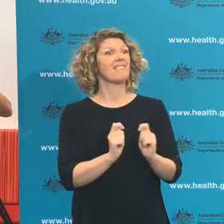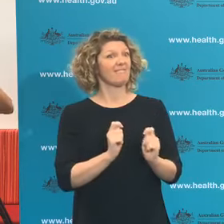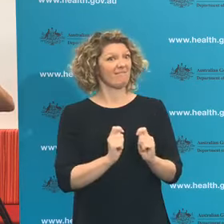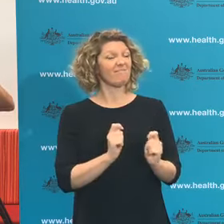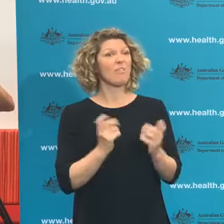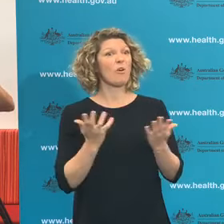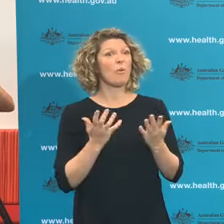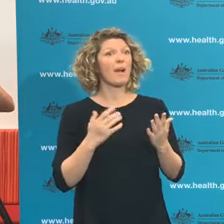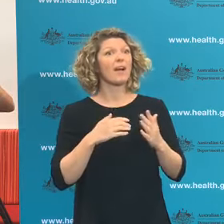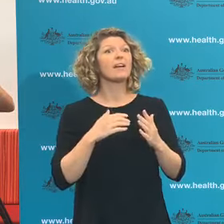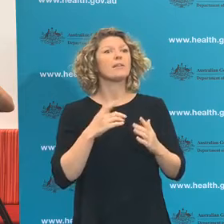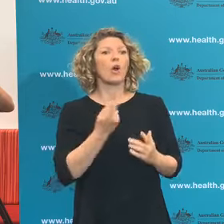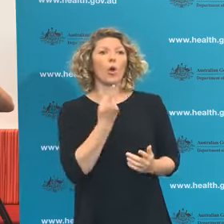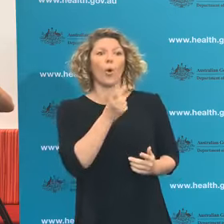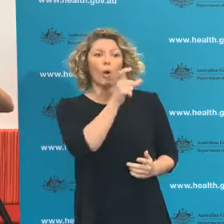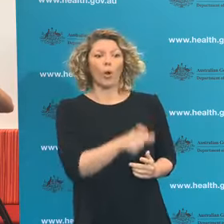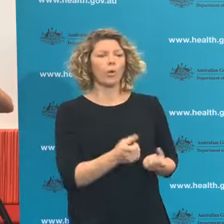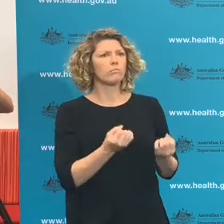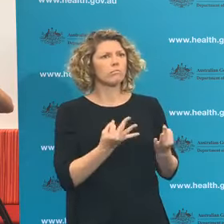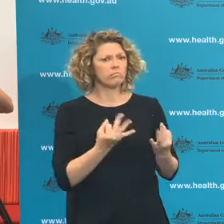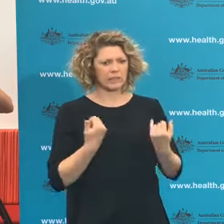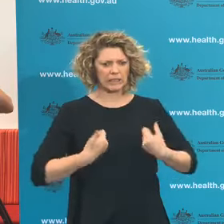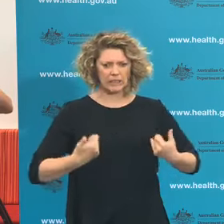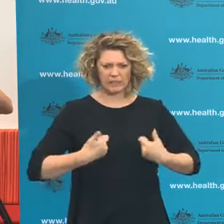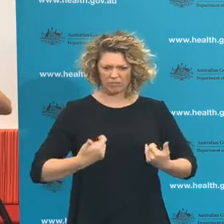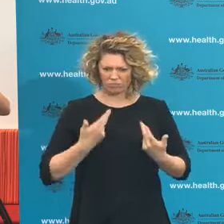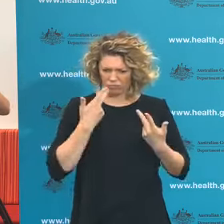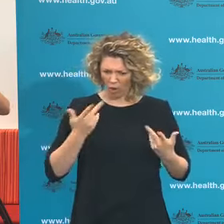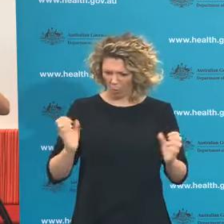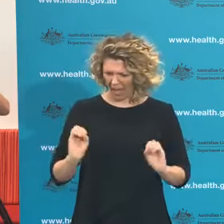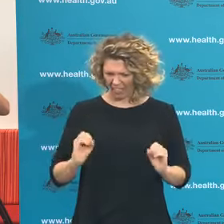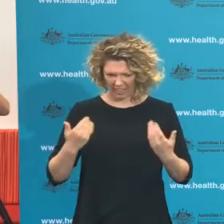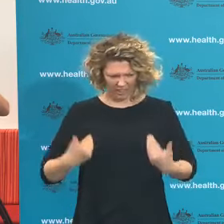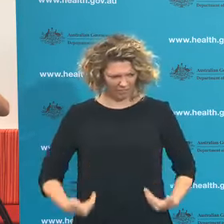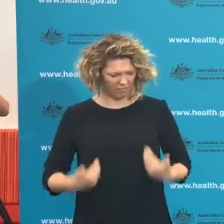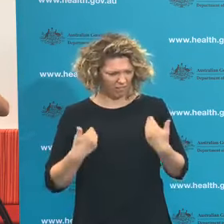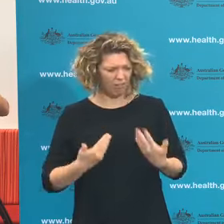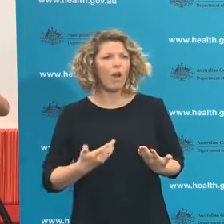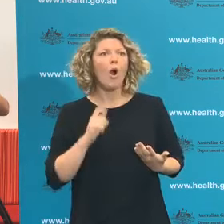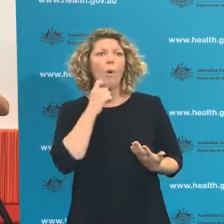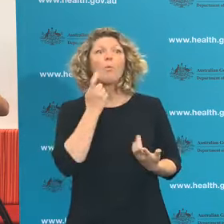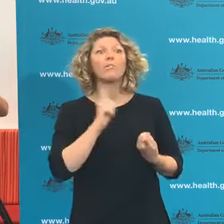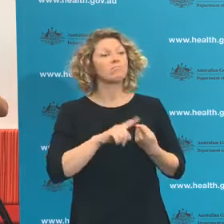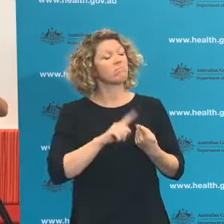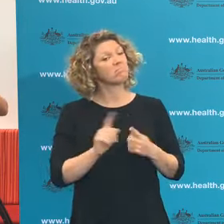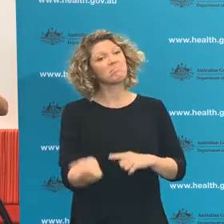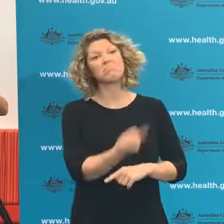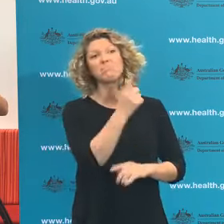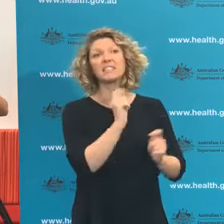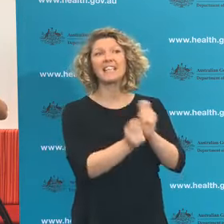asymptomatic people to try and be absolutely sure that we are capturing